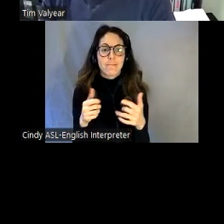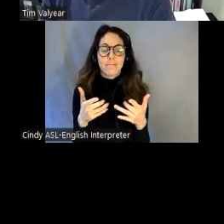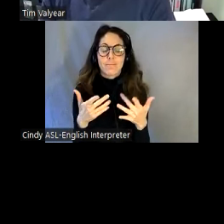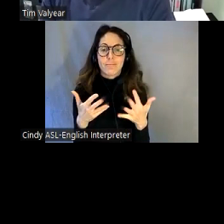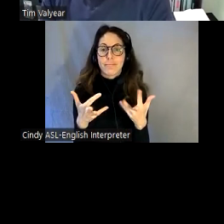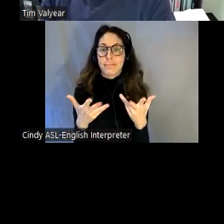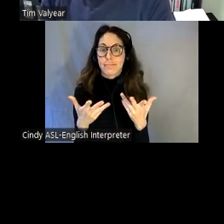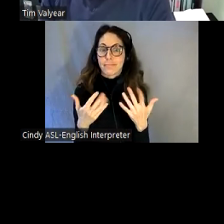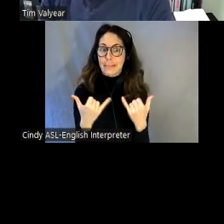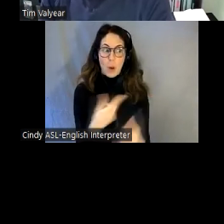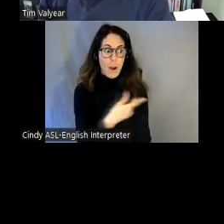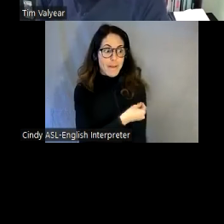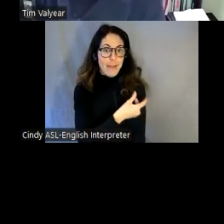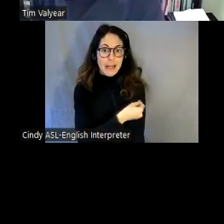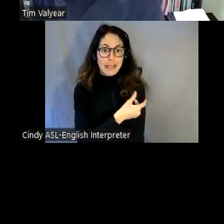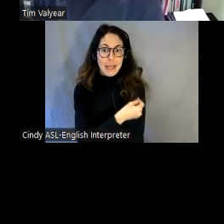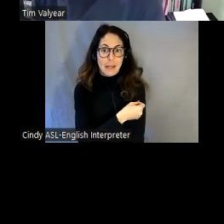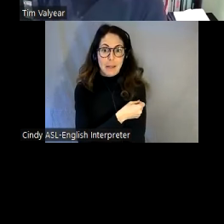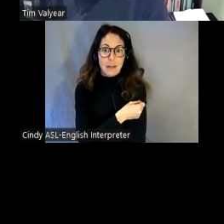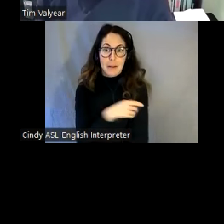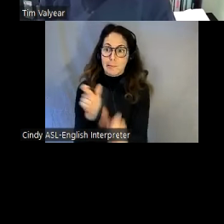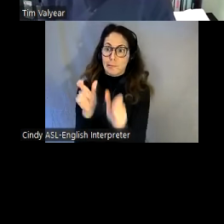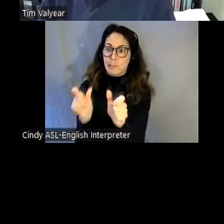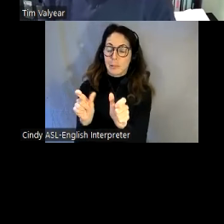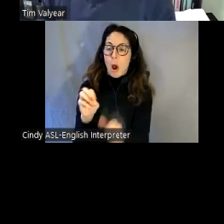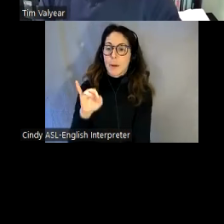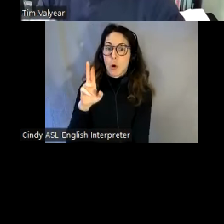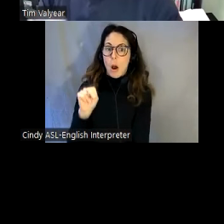rates in Omicron are very high. And we're not 100% sure